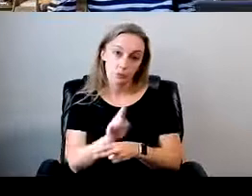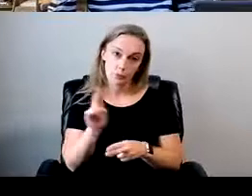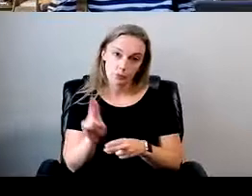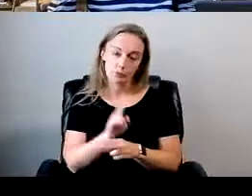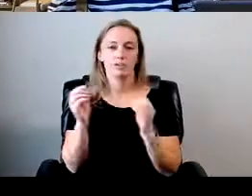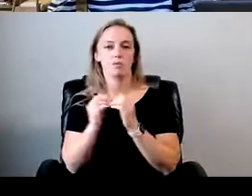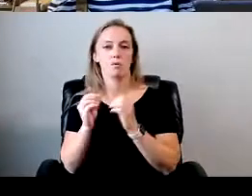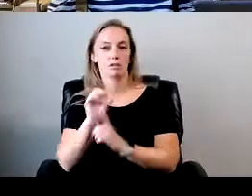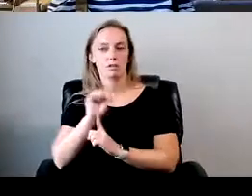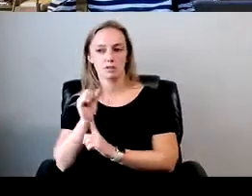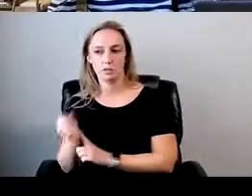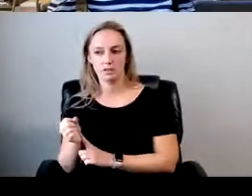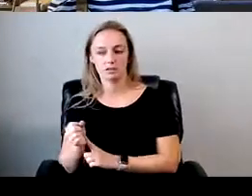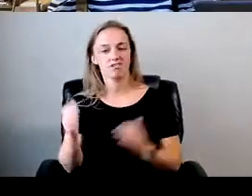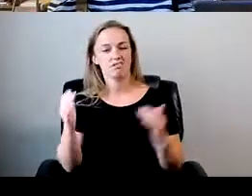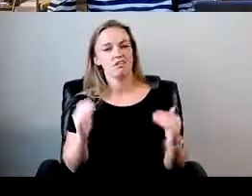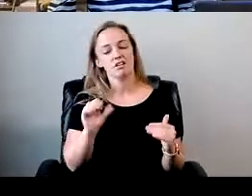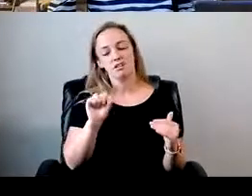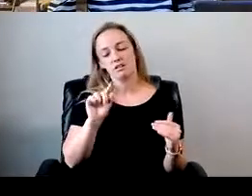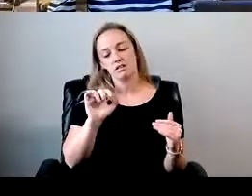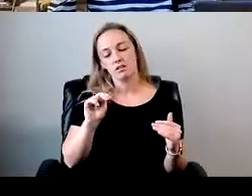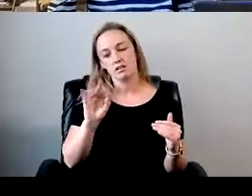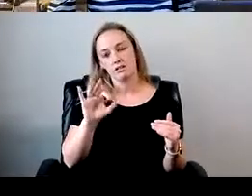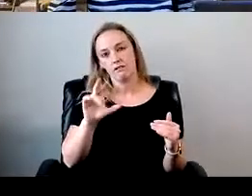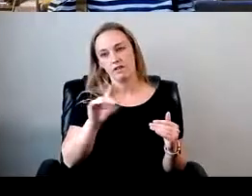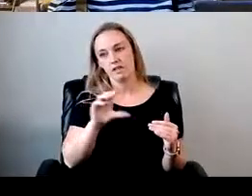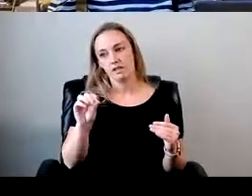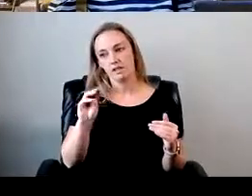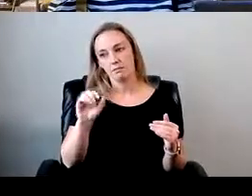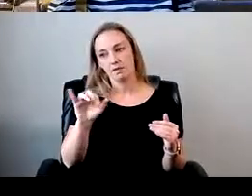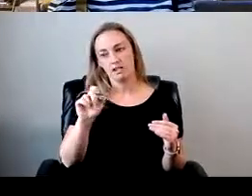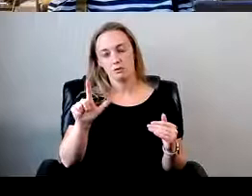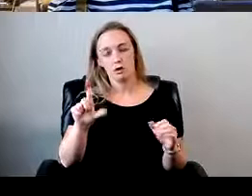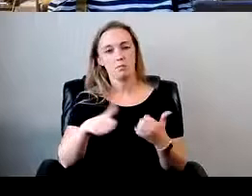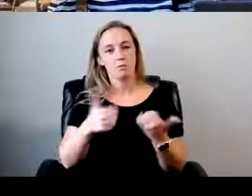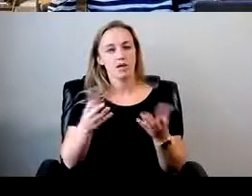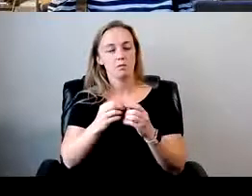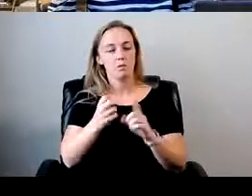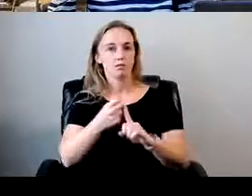Steinfeld and Maisel provide an expanded and more comprehensive definition.